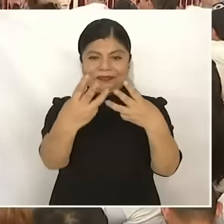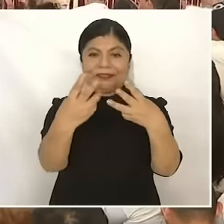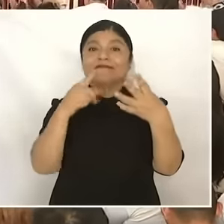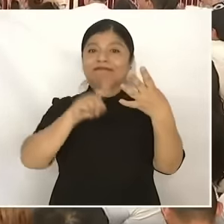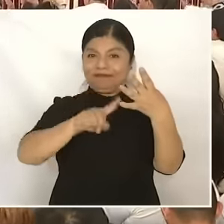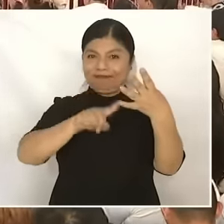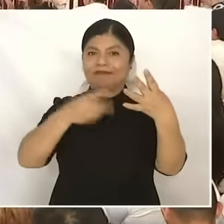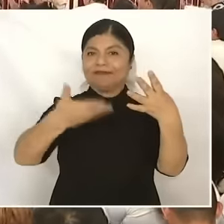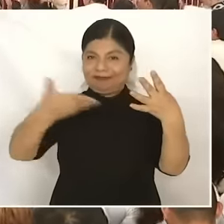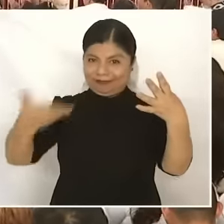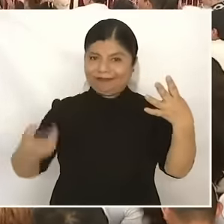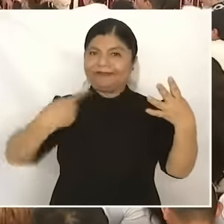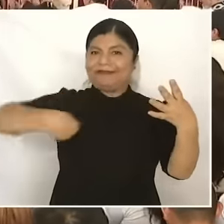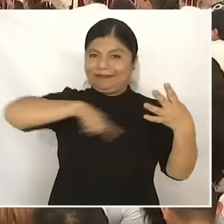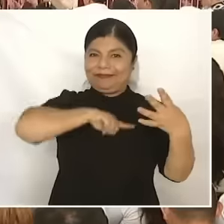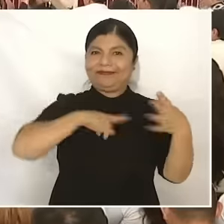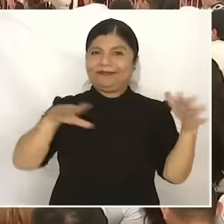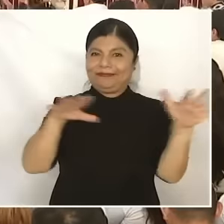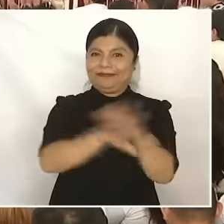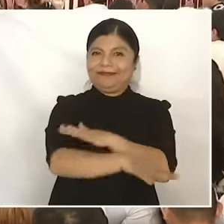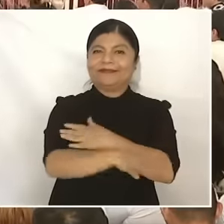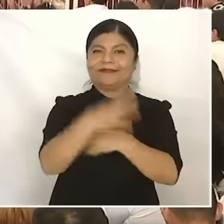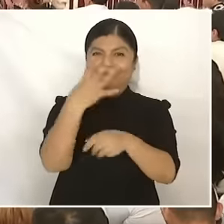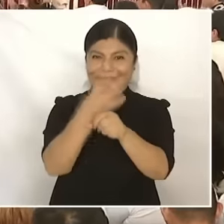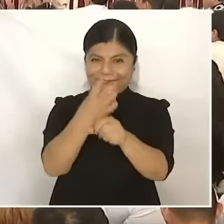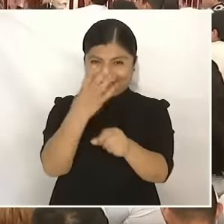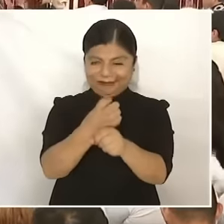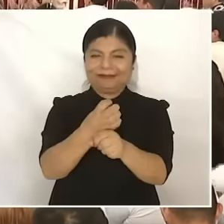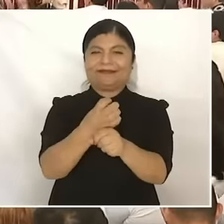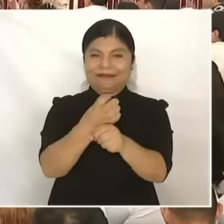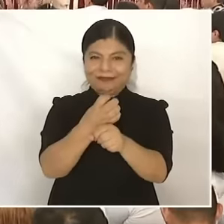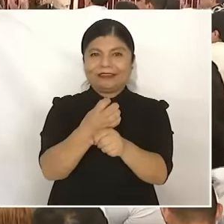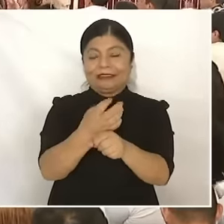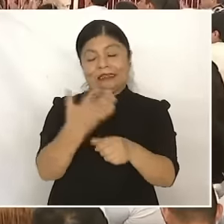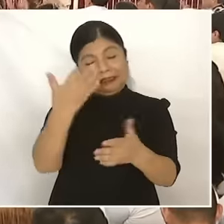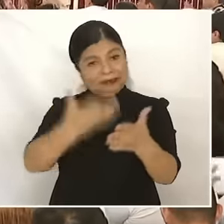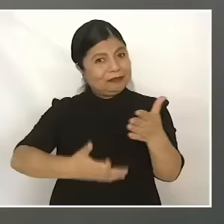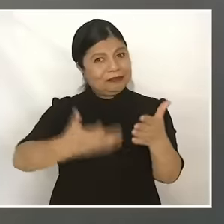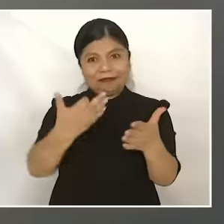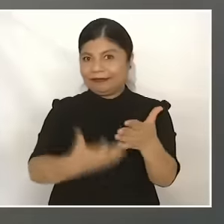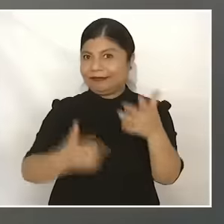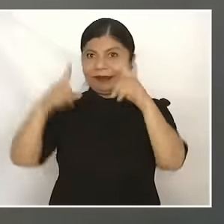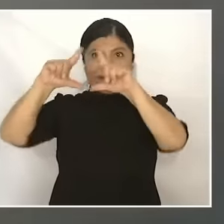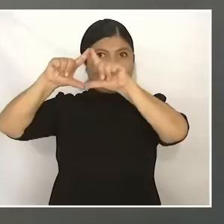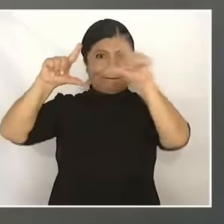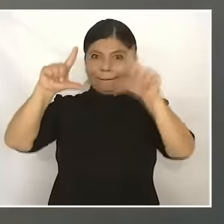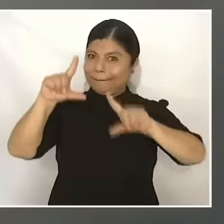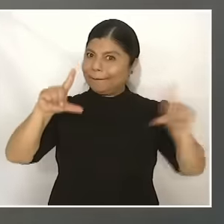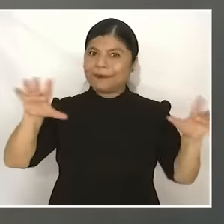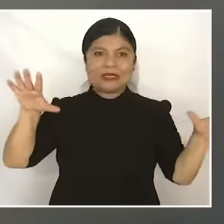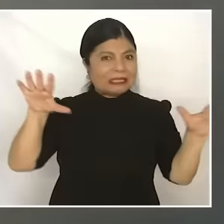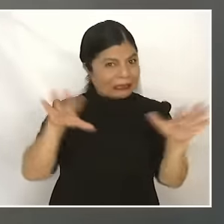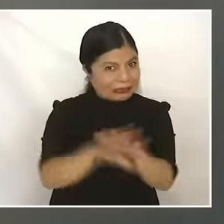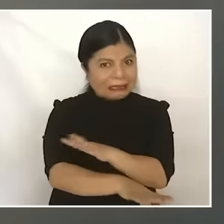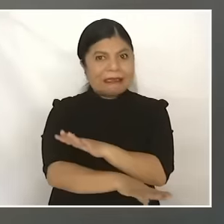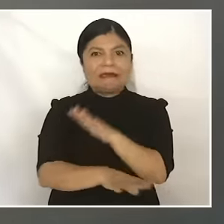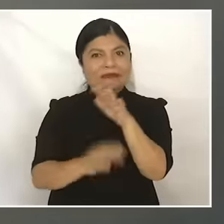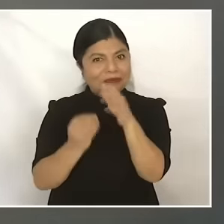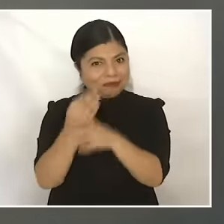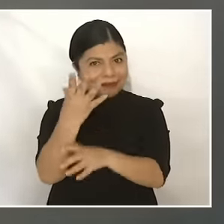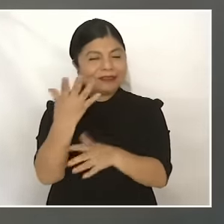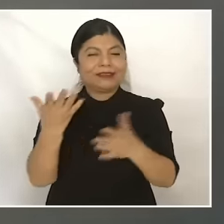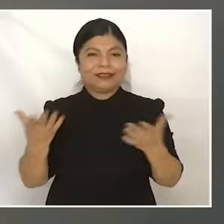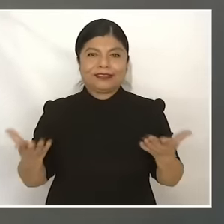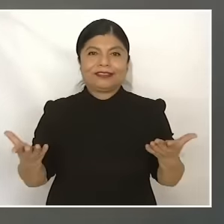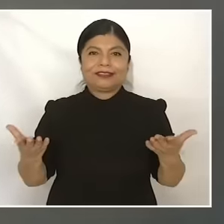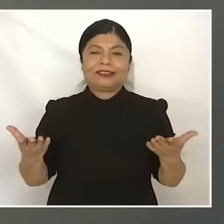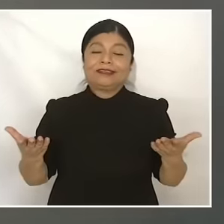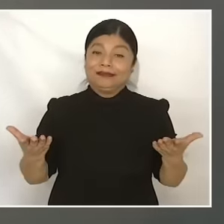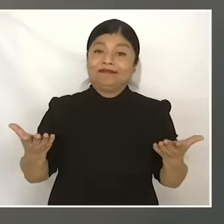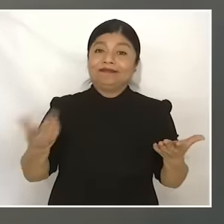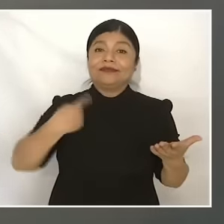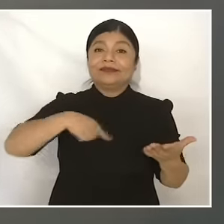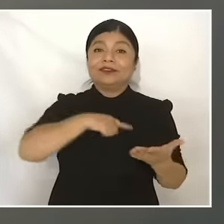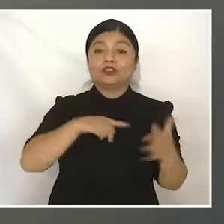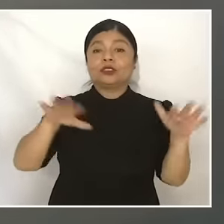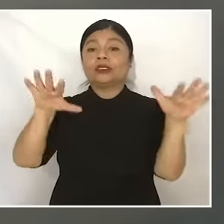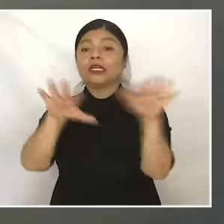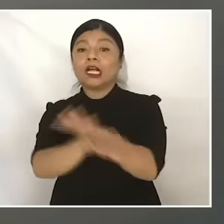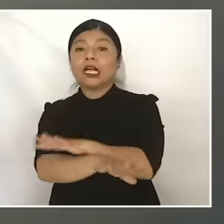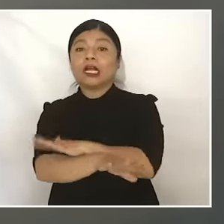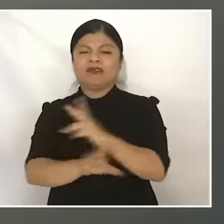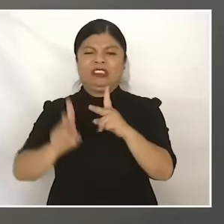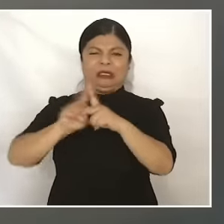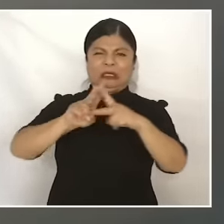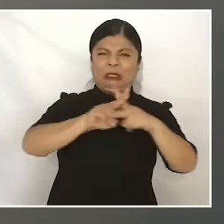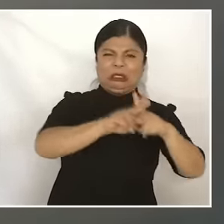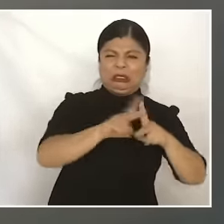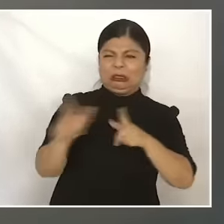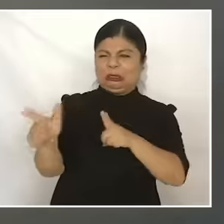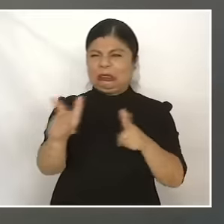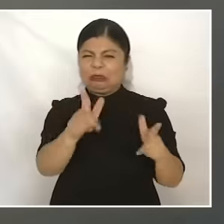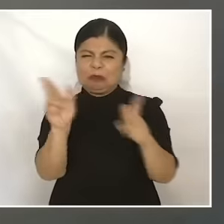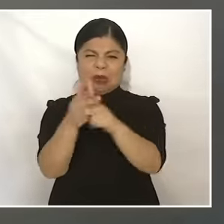because it was necessary and eh it is being shown that changes can be carried out without violence